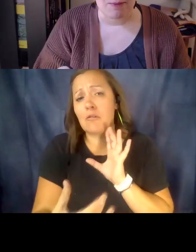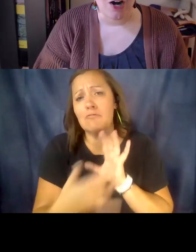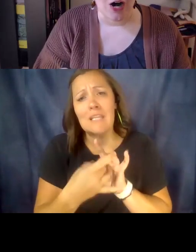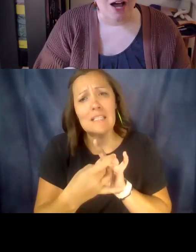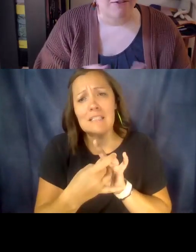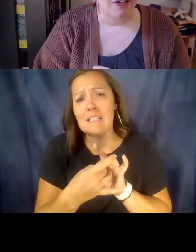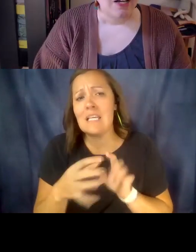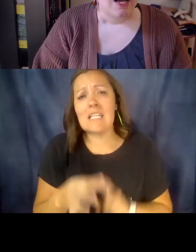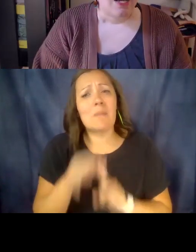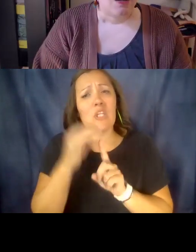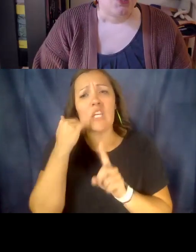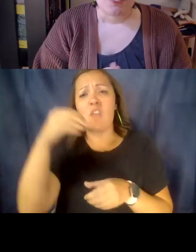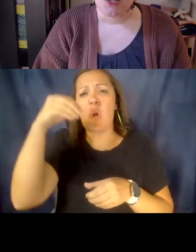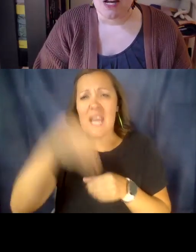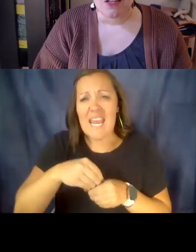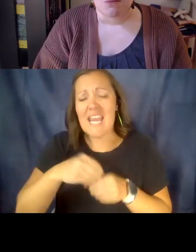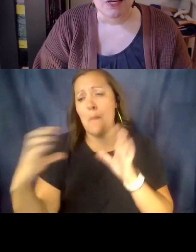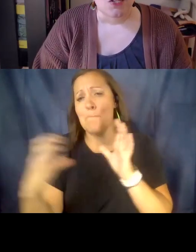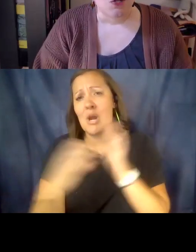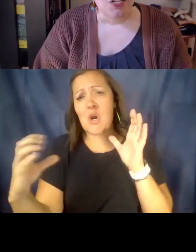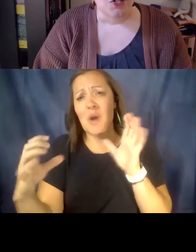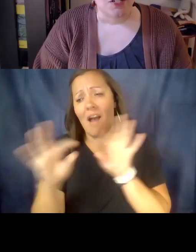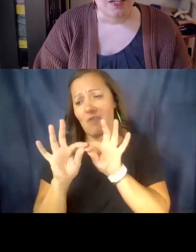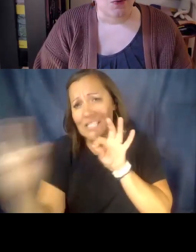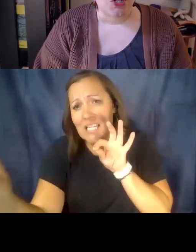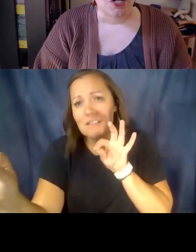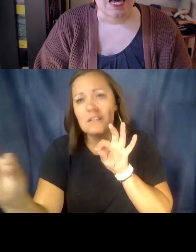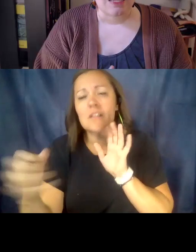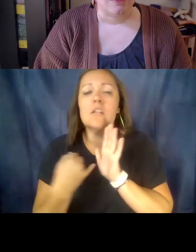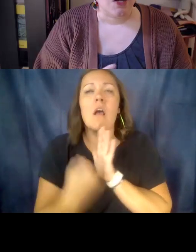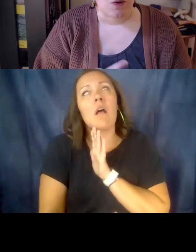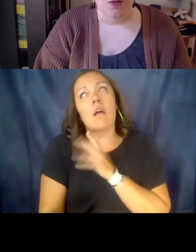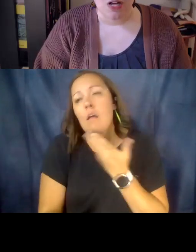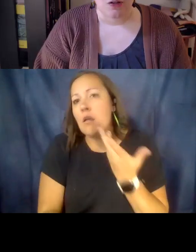paragraph, just underline them, it so much easier to distinguish coming you do not want to use color